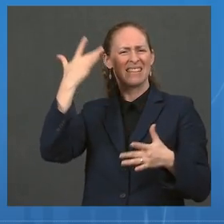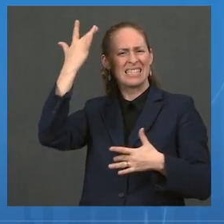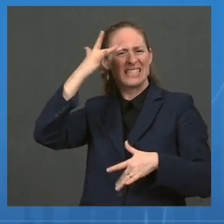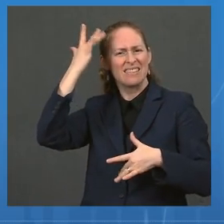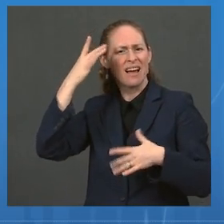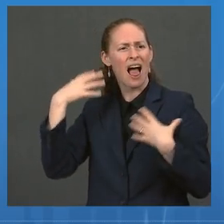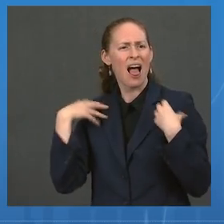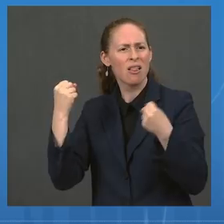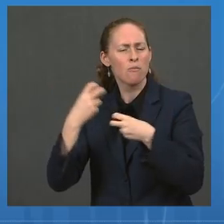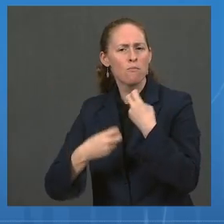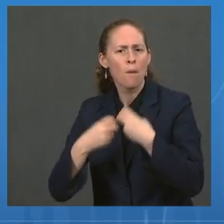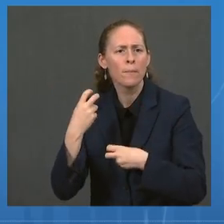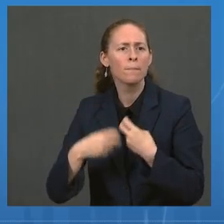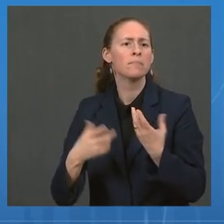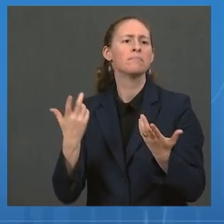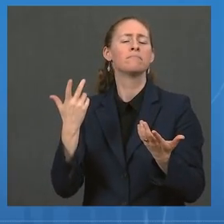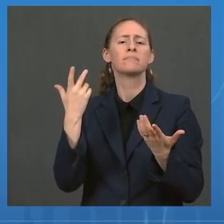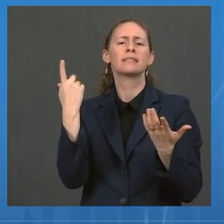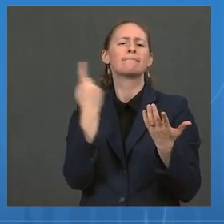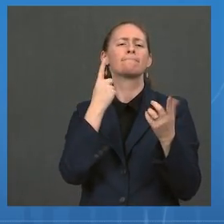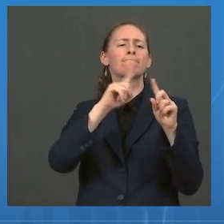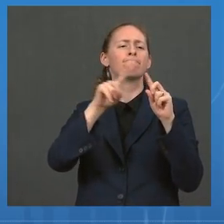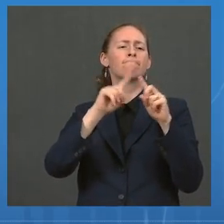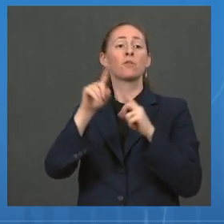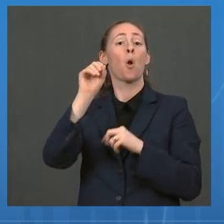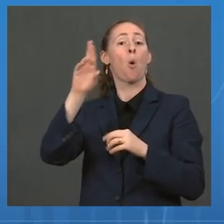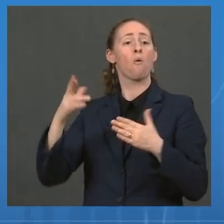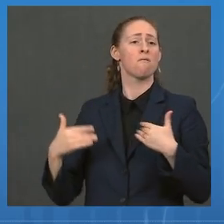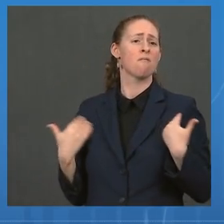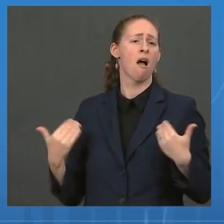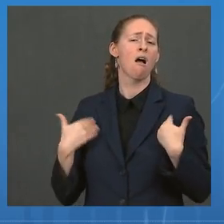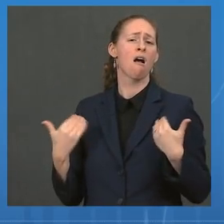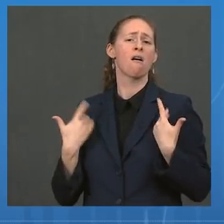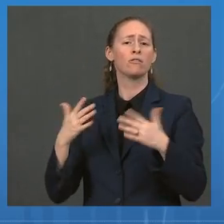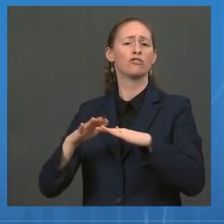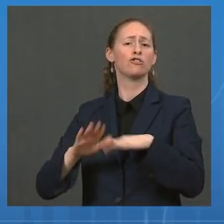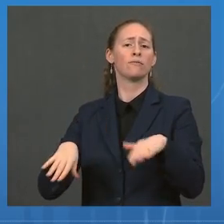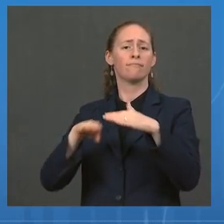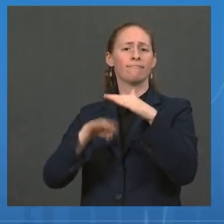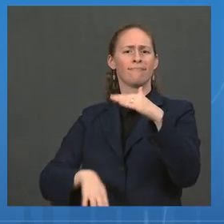and children, especially under five, who are at risk of severe complications from the flu.